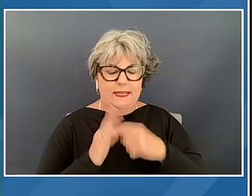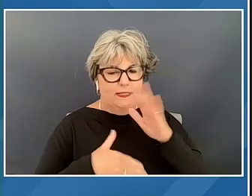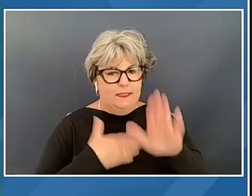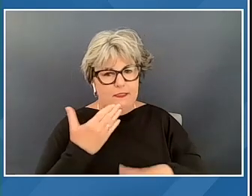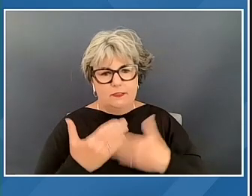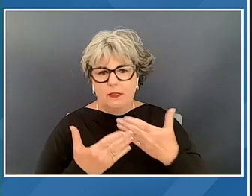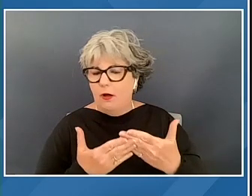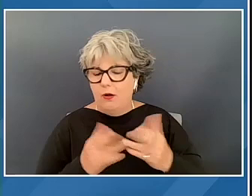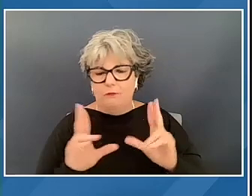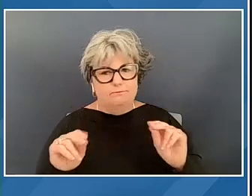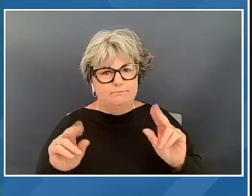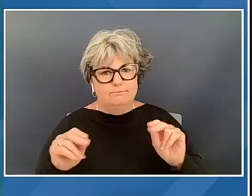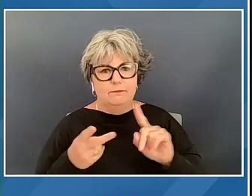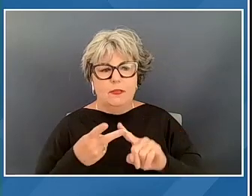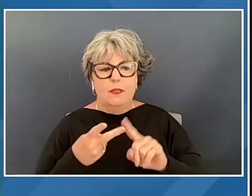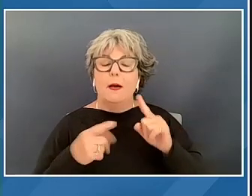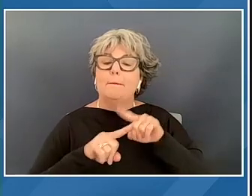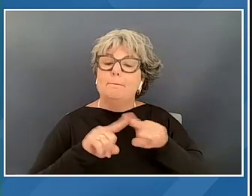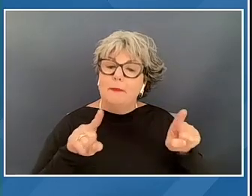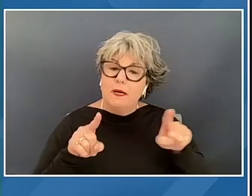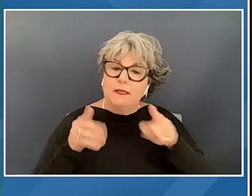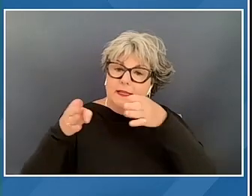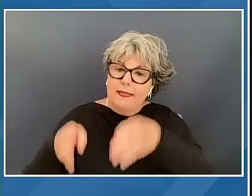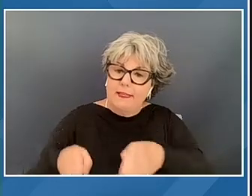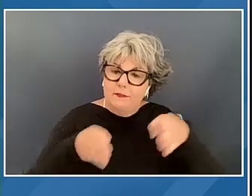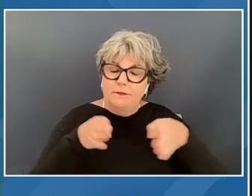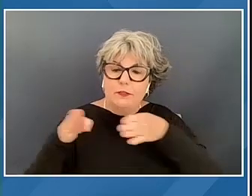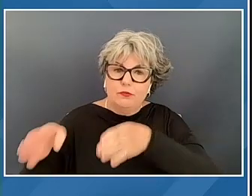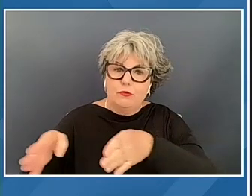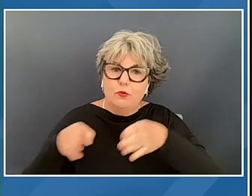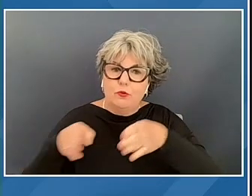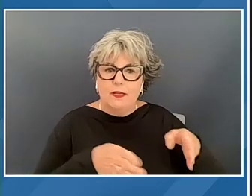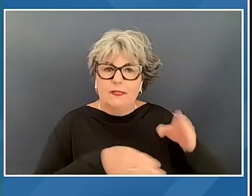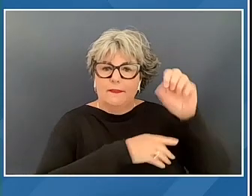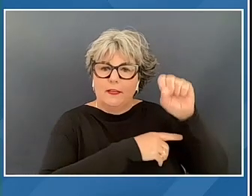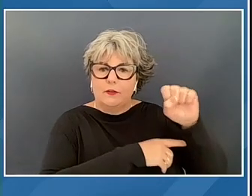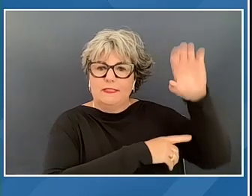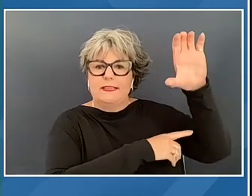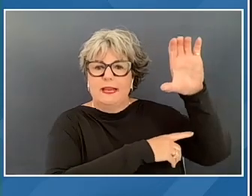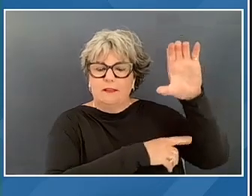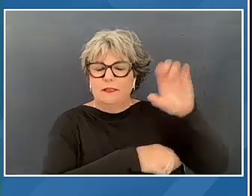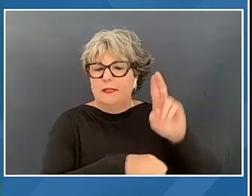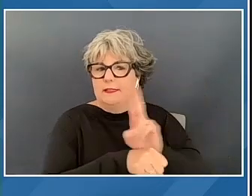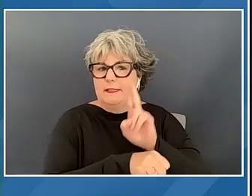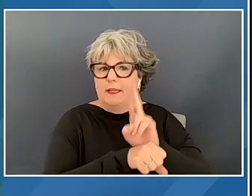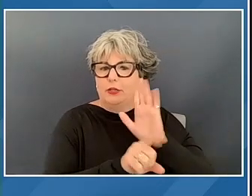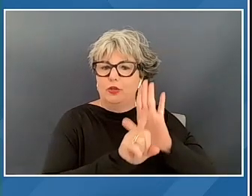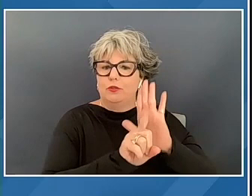We are looking at individual ways that the Secretary can exercise his authority to